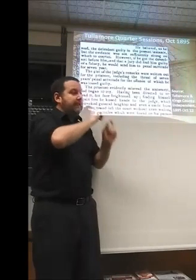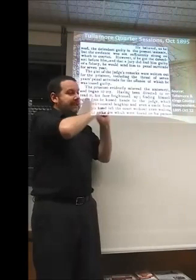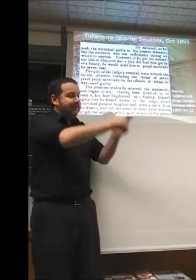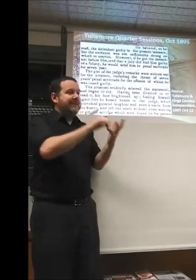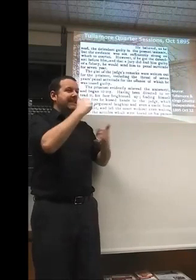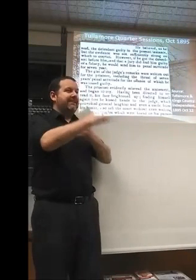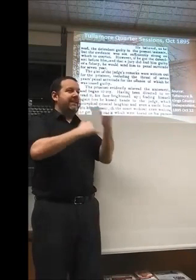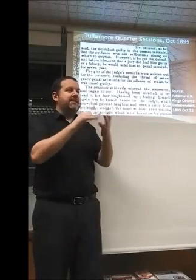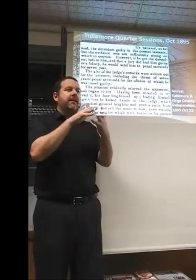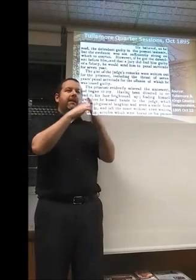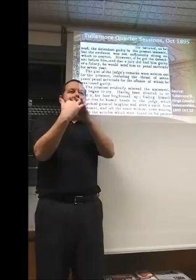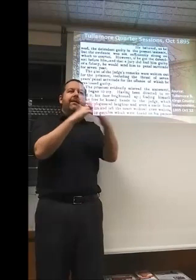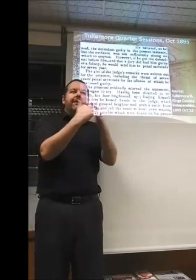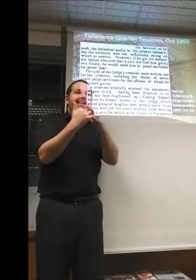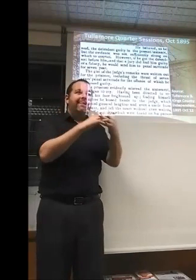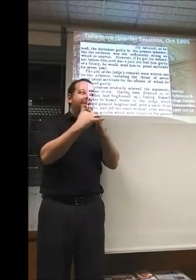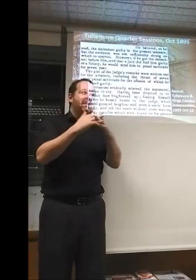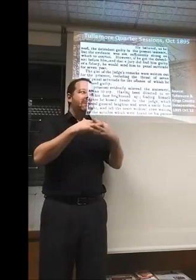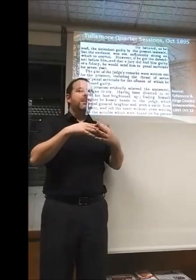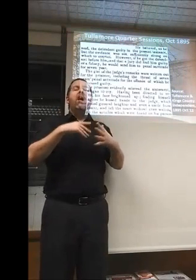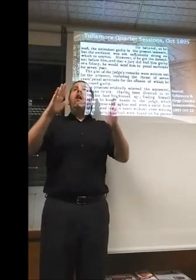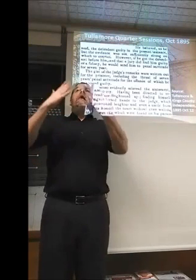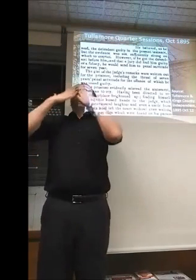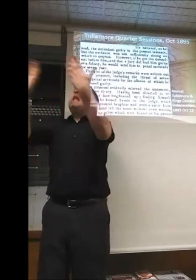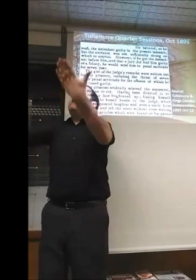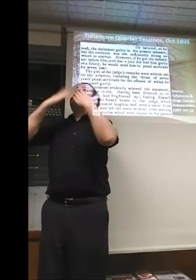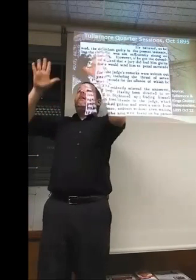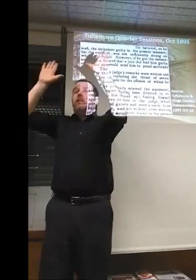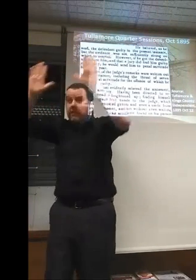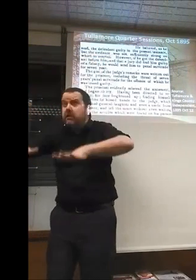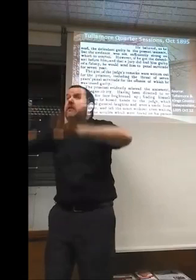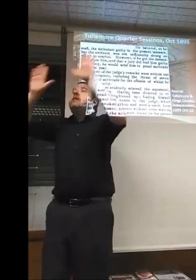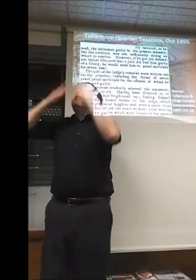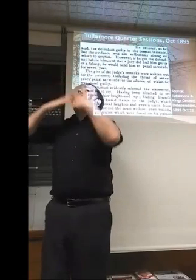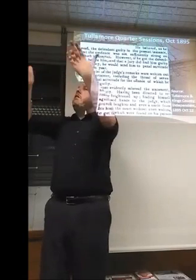it in the river and arrested Joseph.